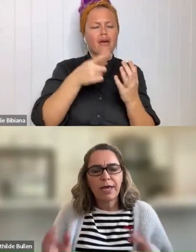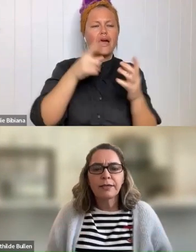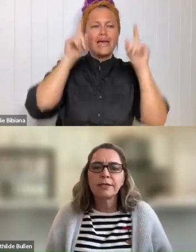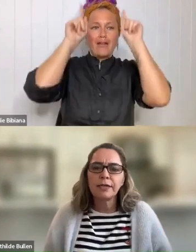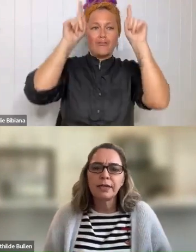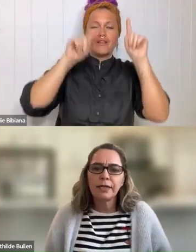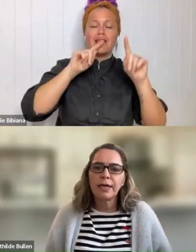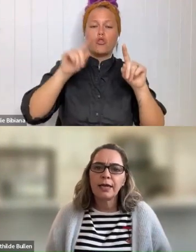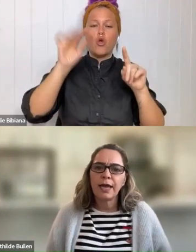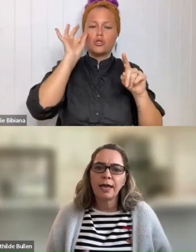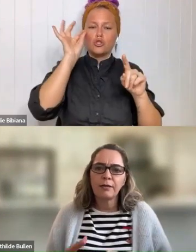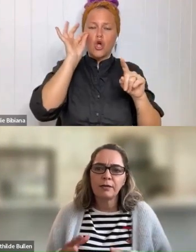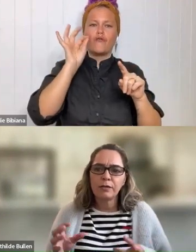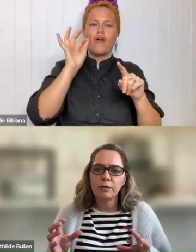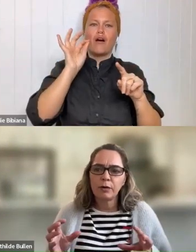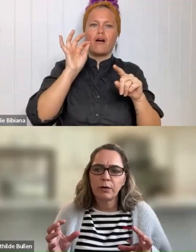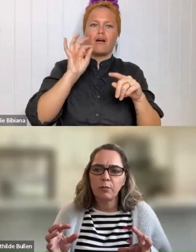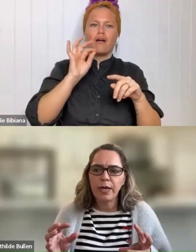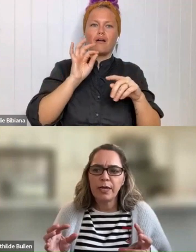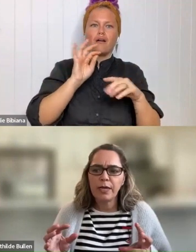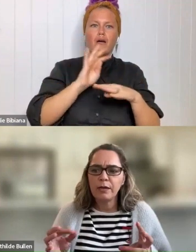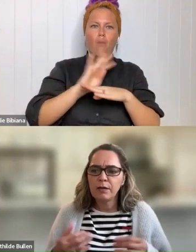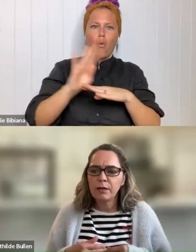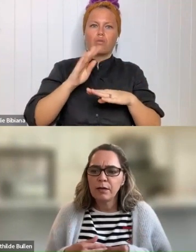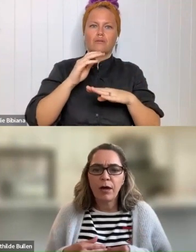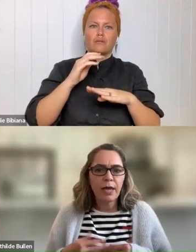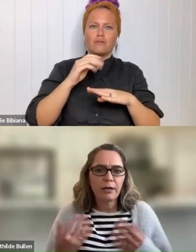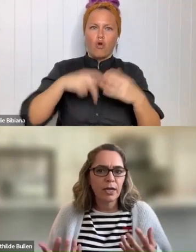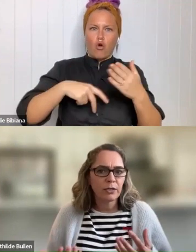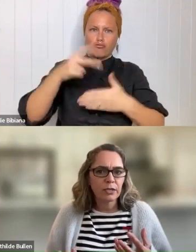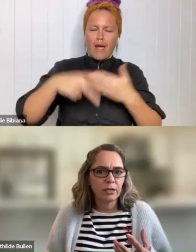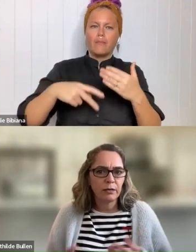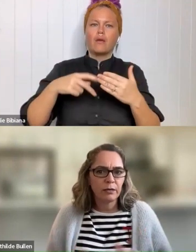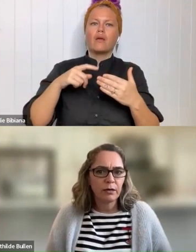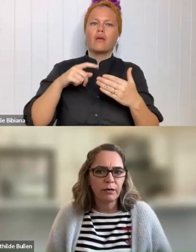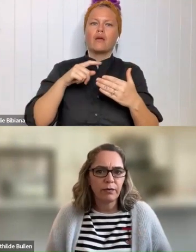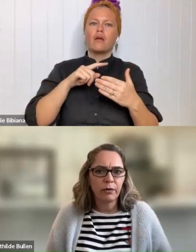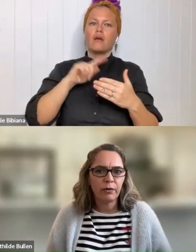That's it. Yeah. And we, I hadn't actually kind of heard